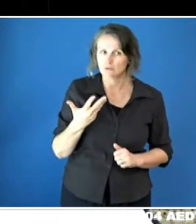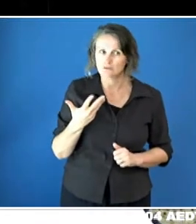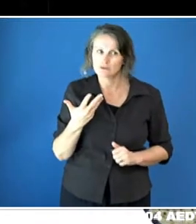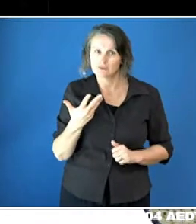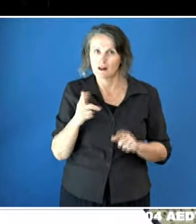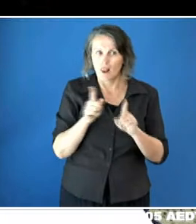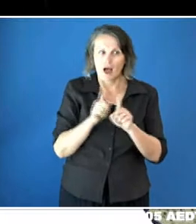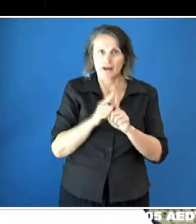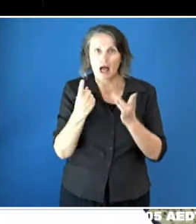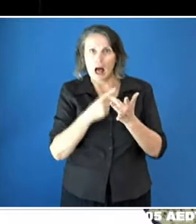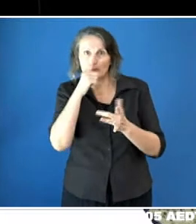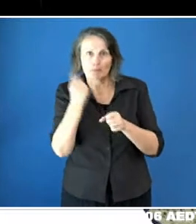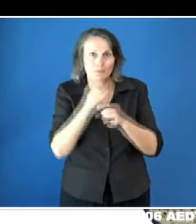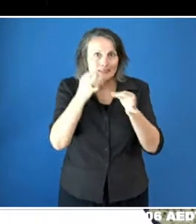you. MS CRAWFORD: No. MS EASTMAN: Okay.